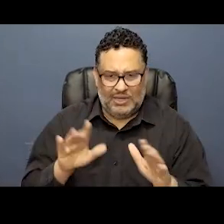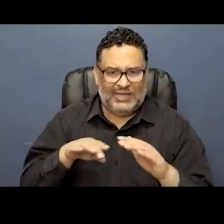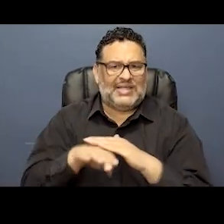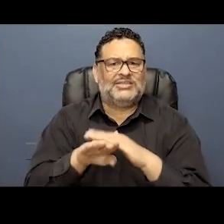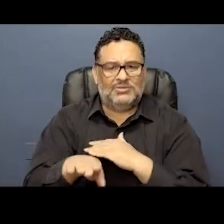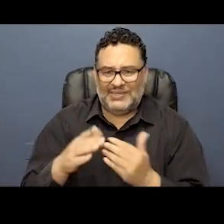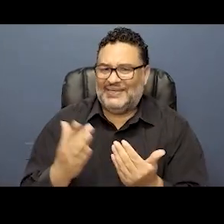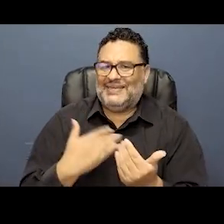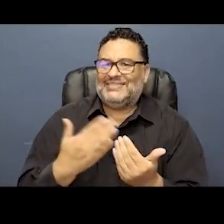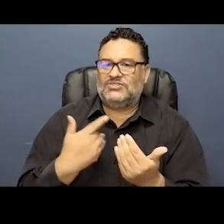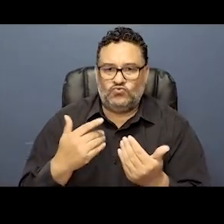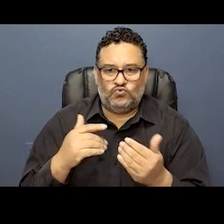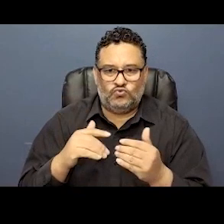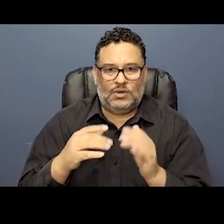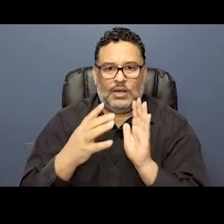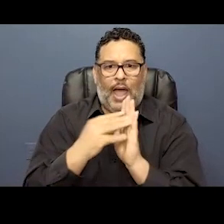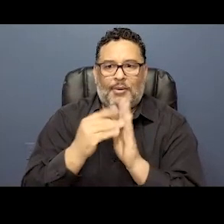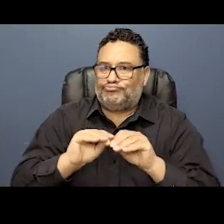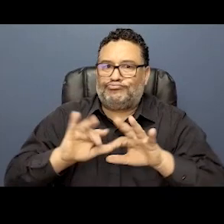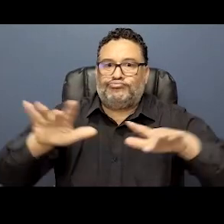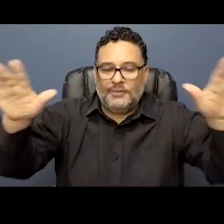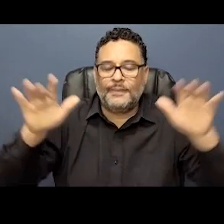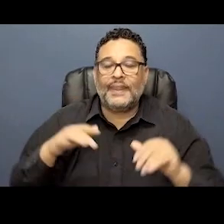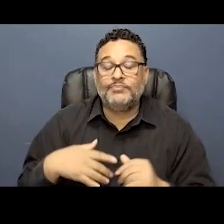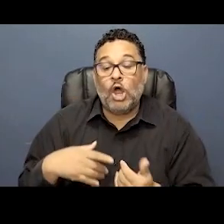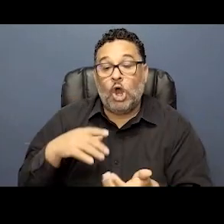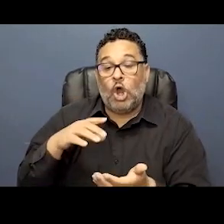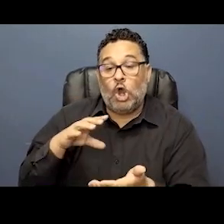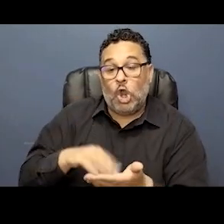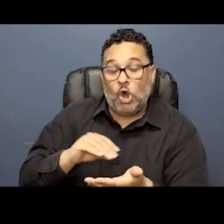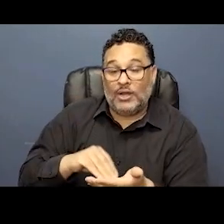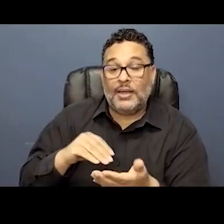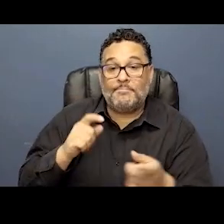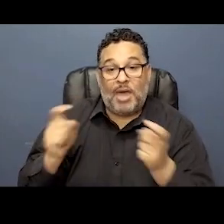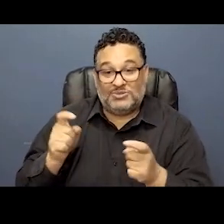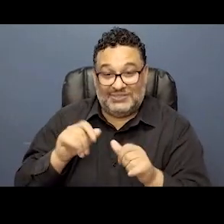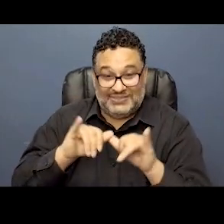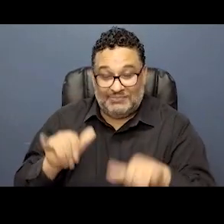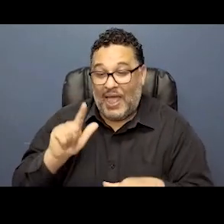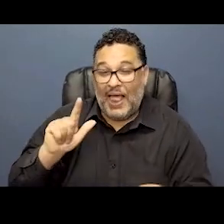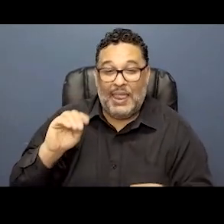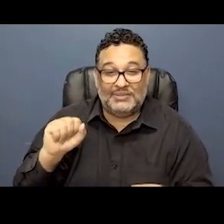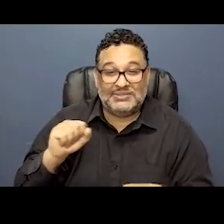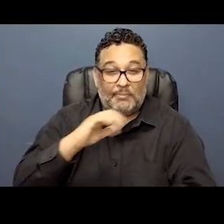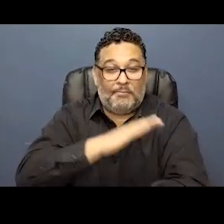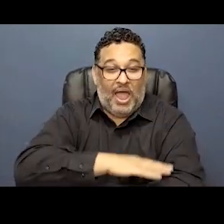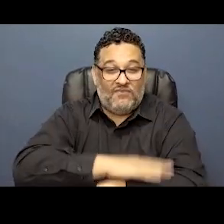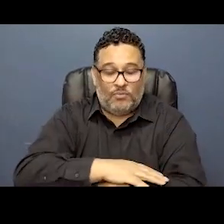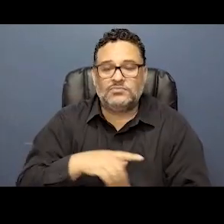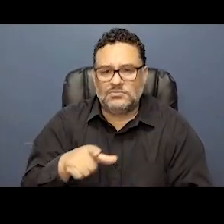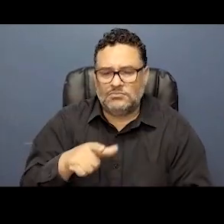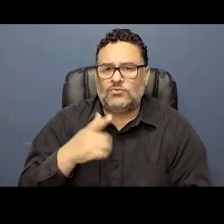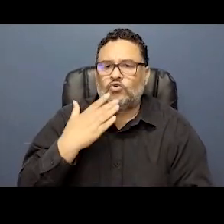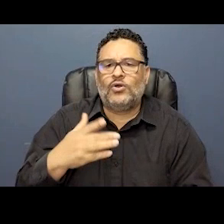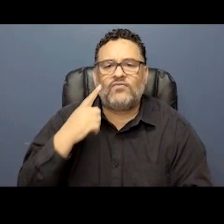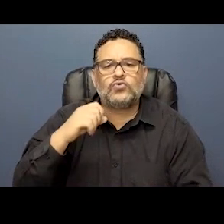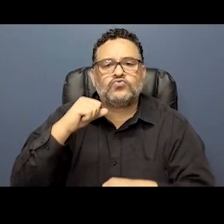and easy to scale. Learning Management System, or LMS, platforms work well for structured